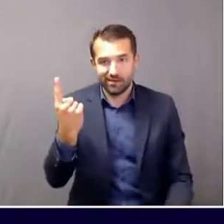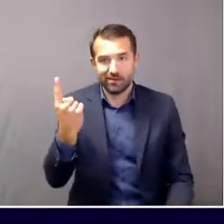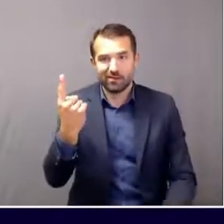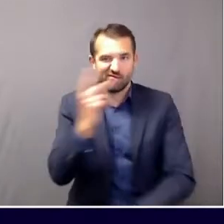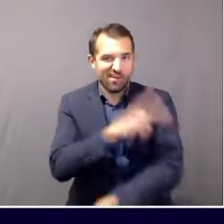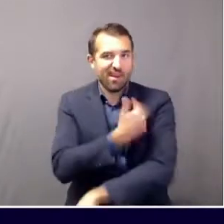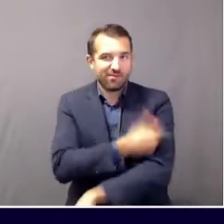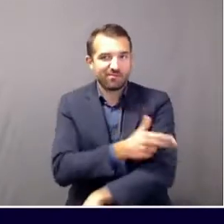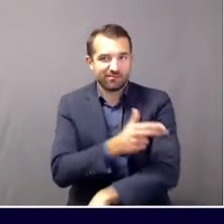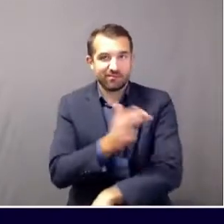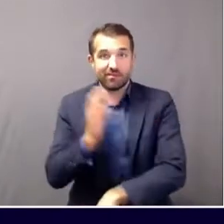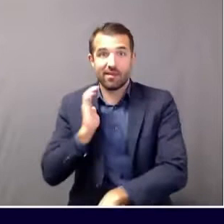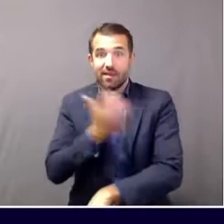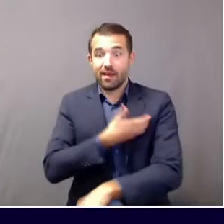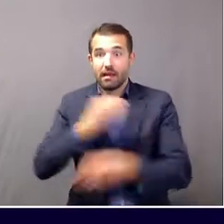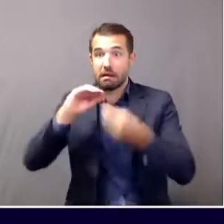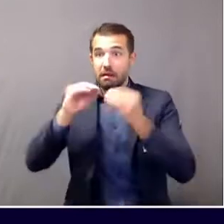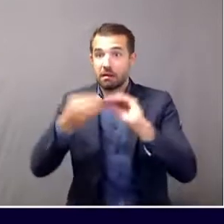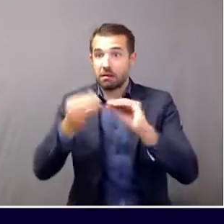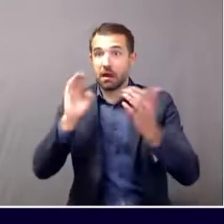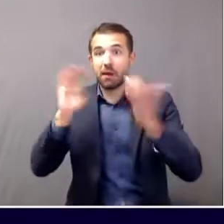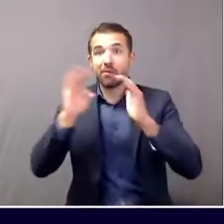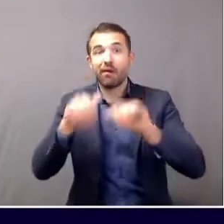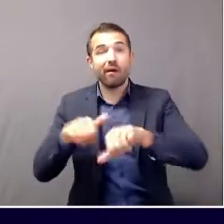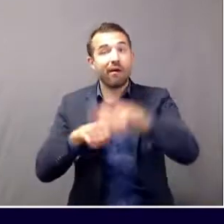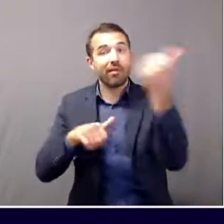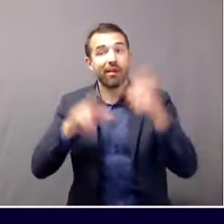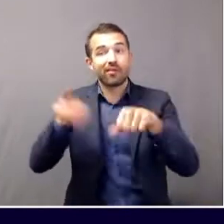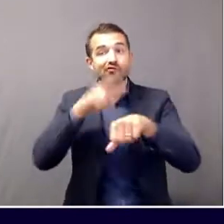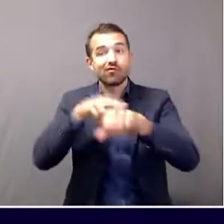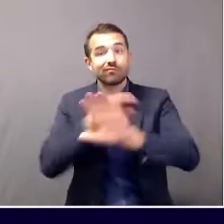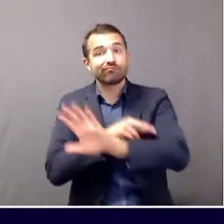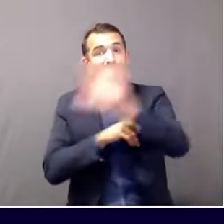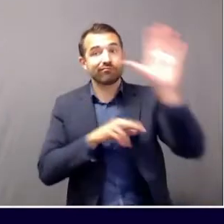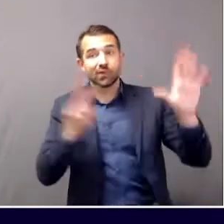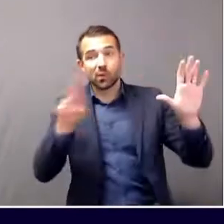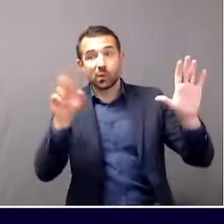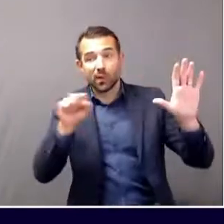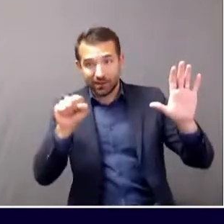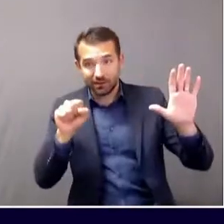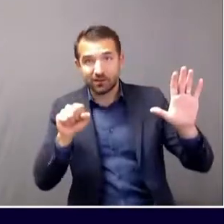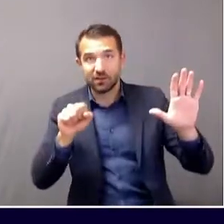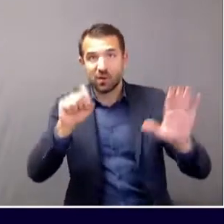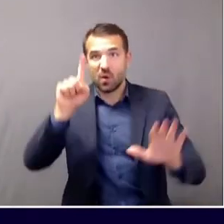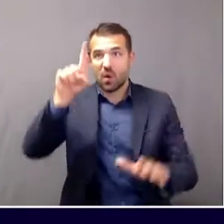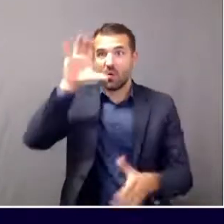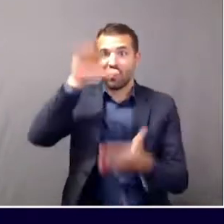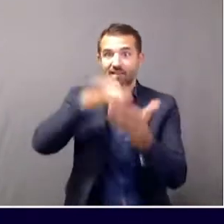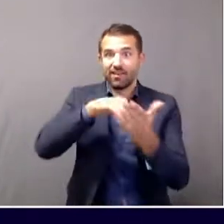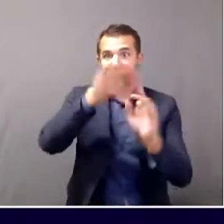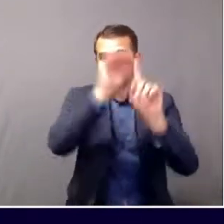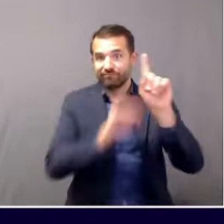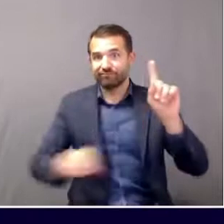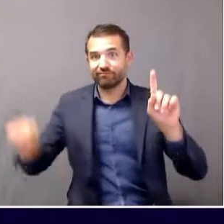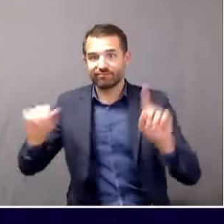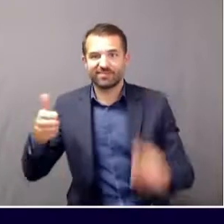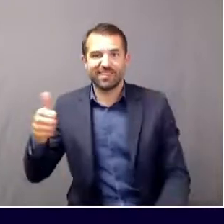to put that number in context